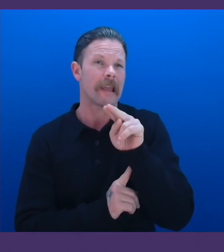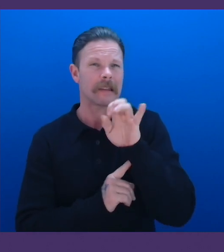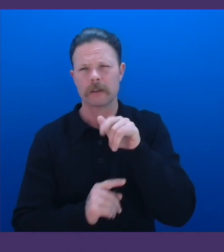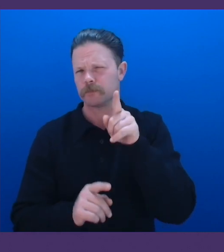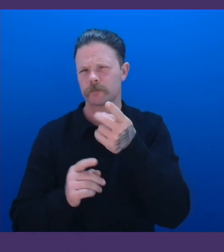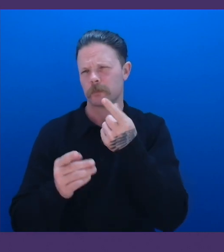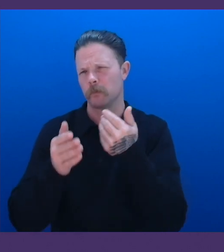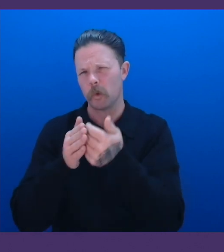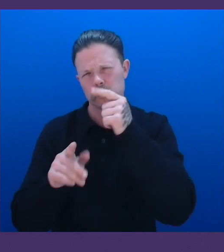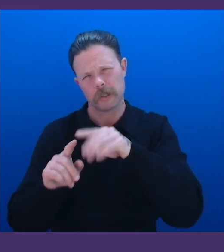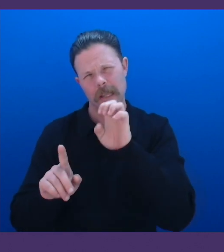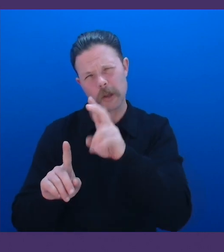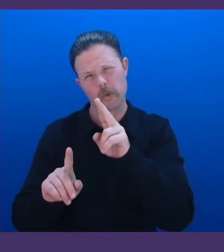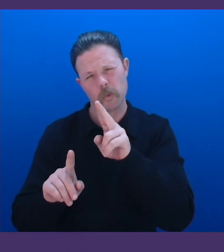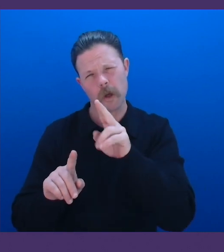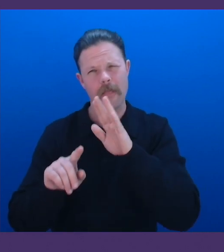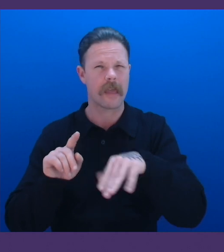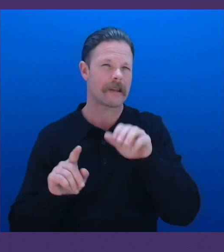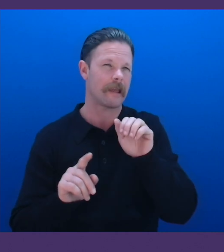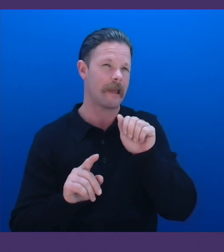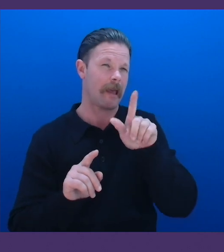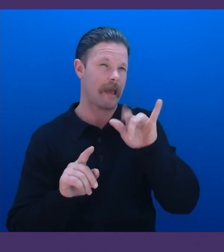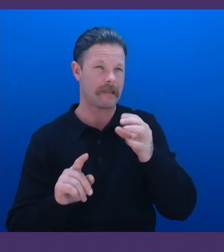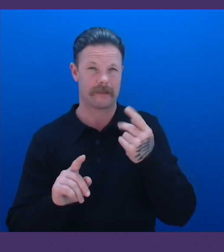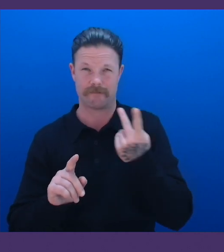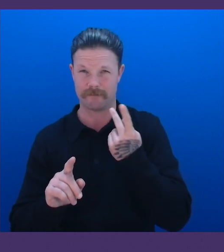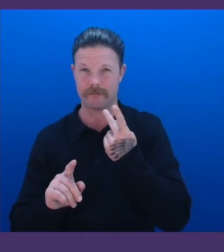and I are, and Susanna, you're in the EU.